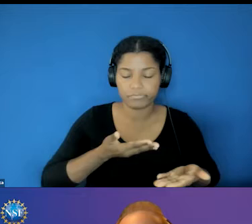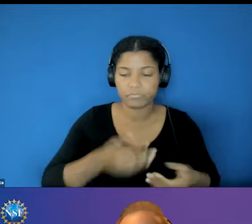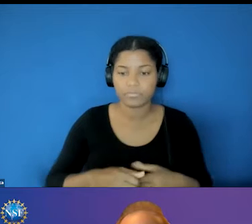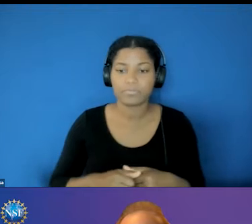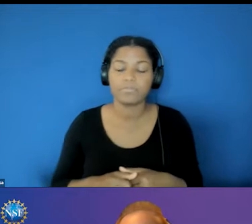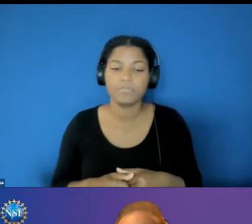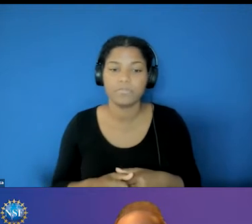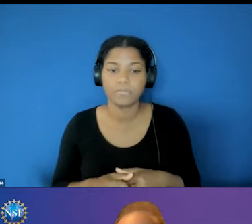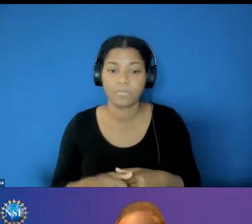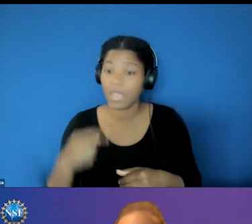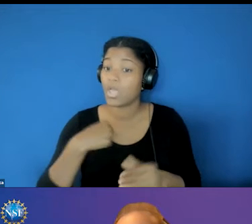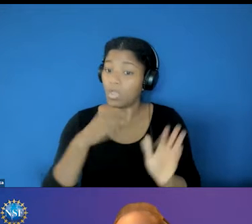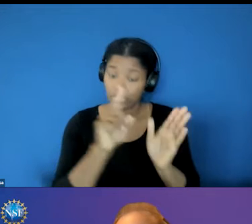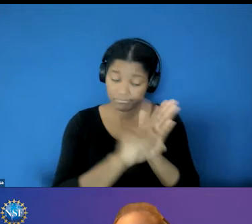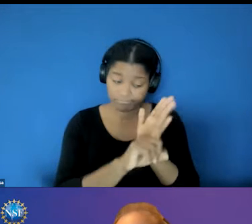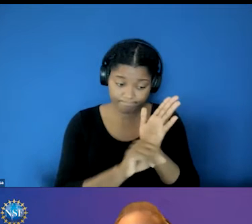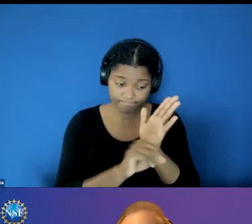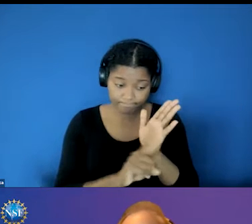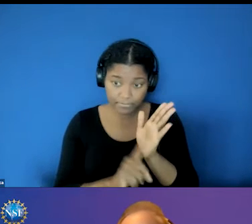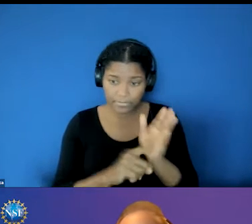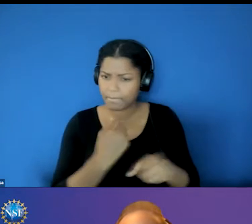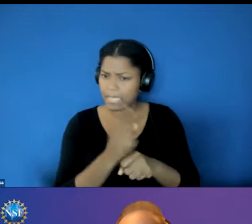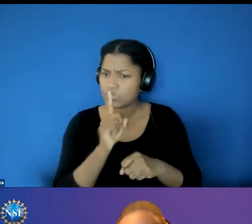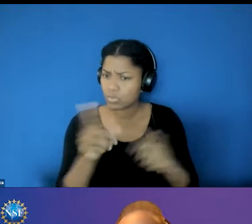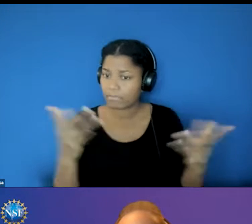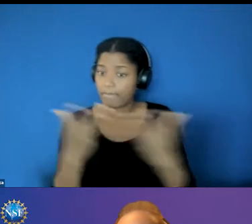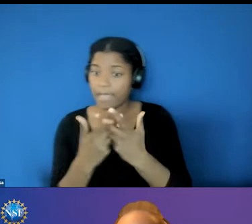look them over to make sure they're compatible with MRI. And, then,